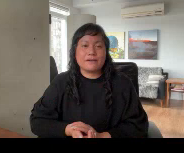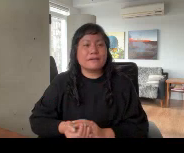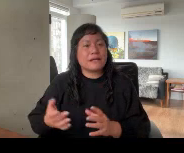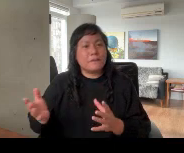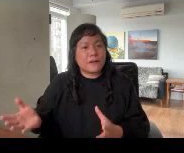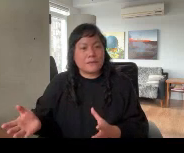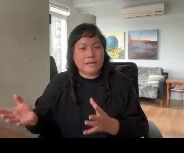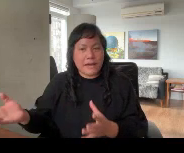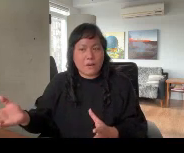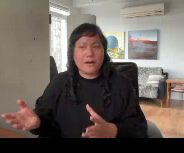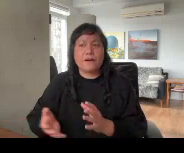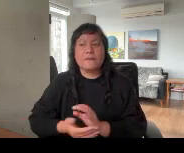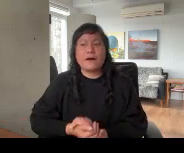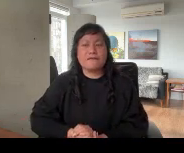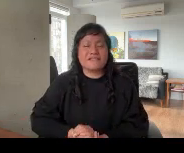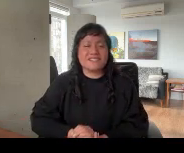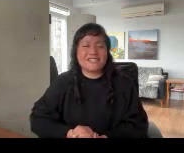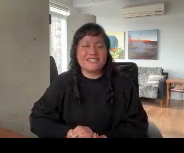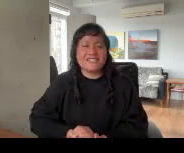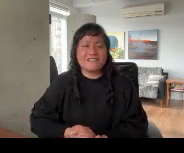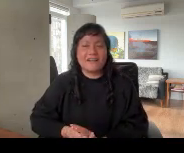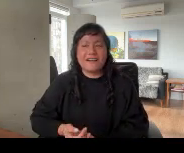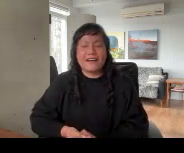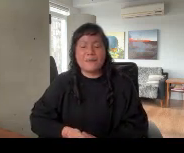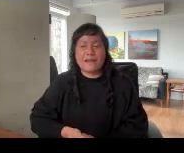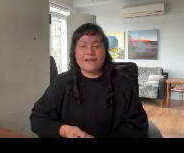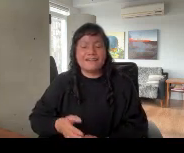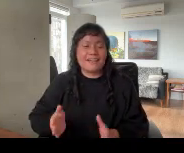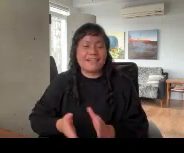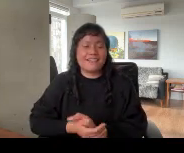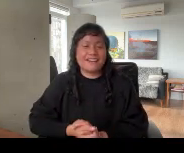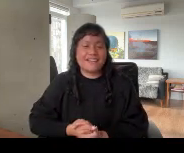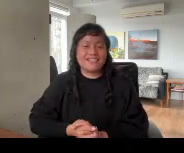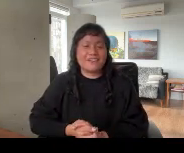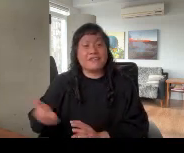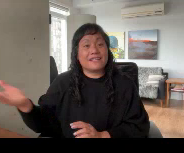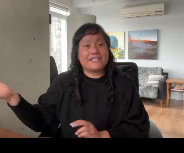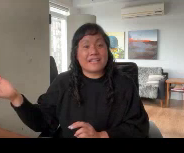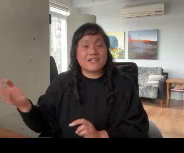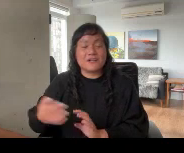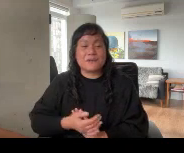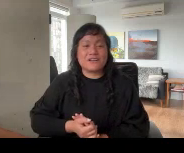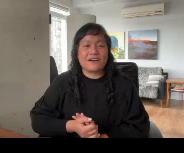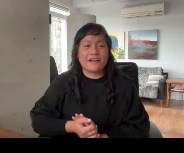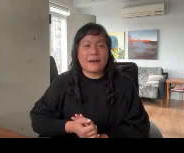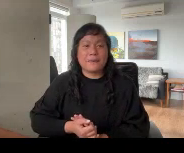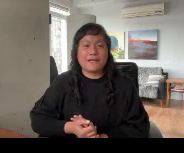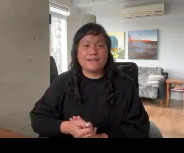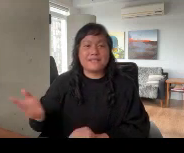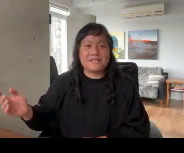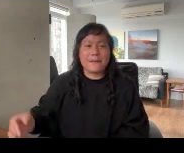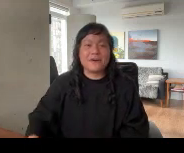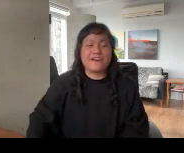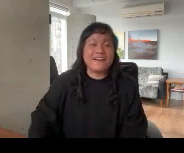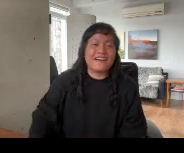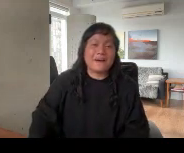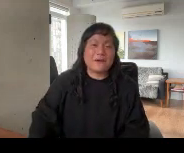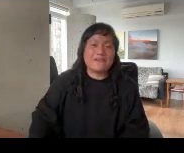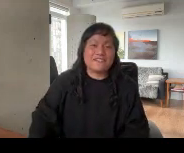excited about the outcome of this initiative in general and it's gonna be starting up in September